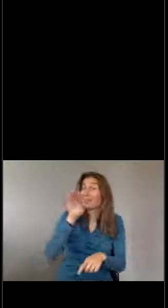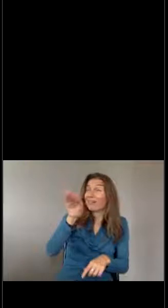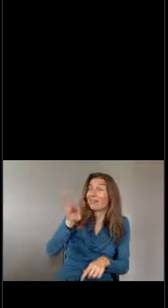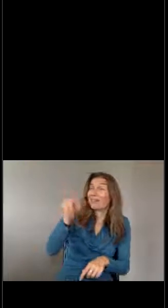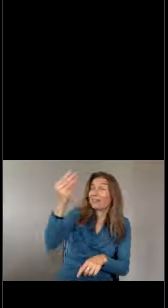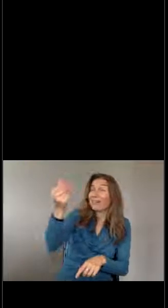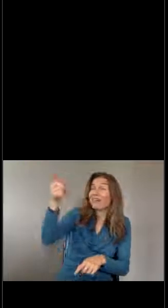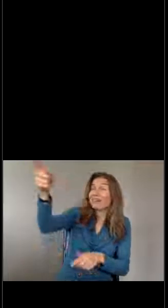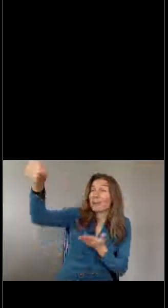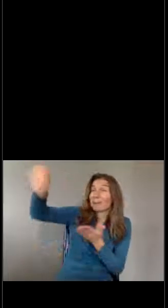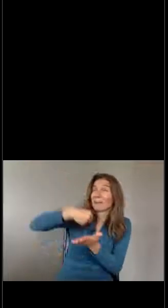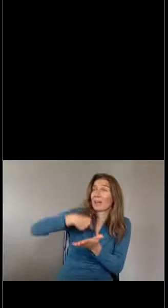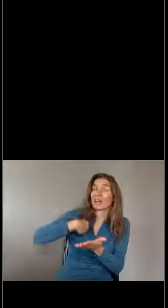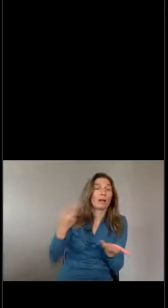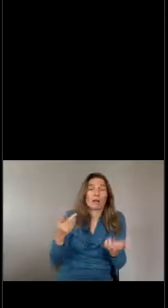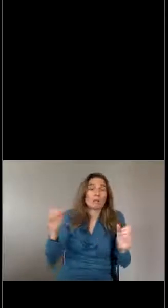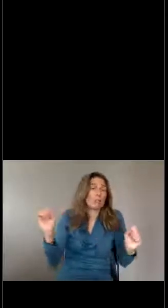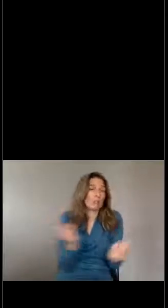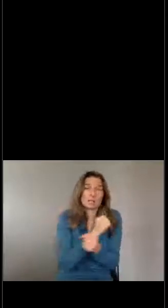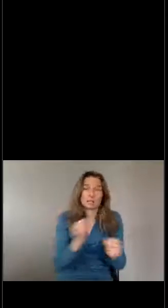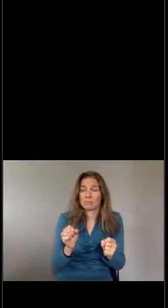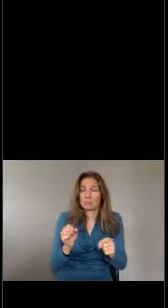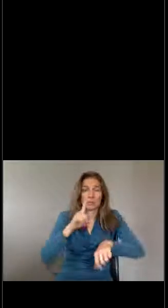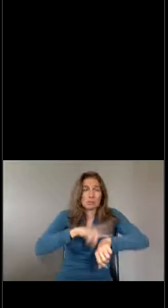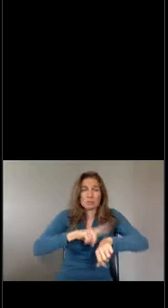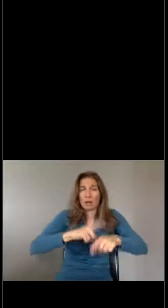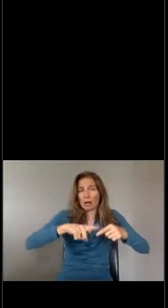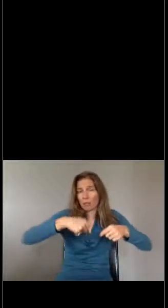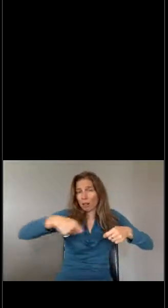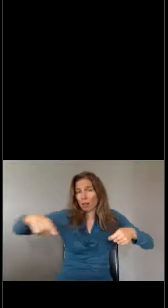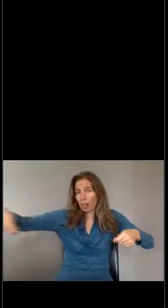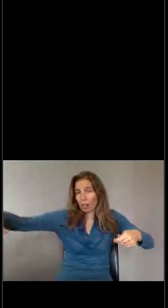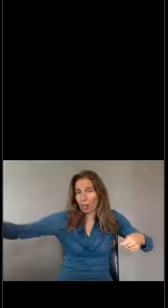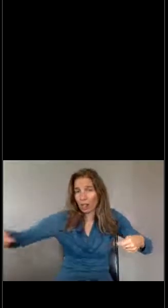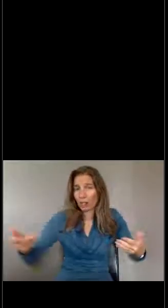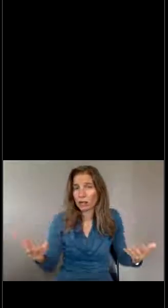The income tax exemption was popular among formal sector workers in Kenya.